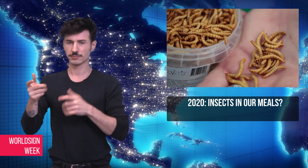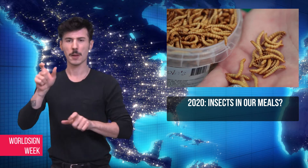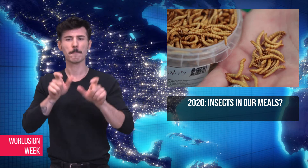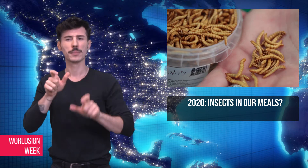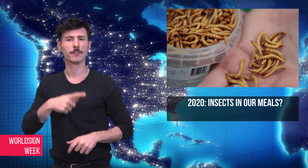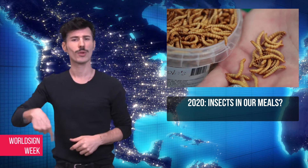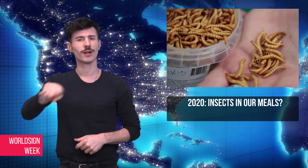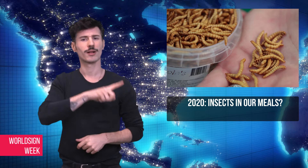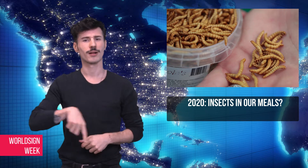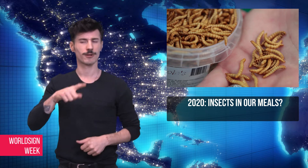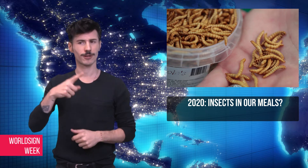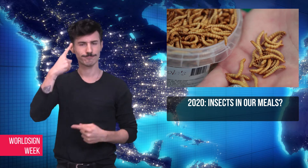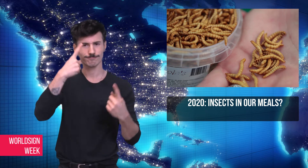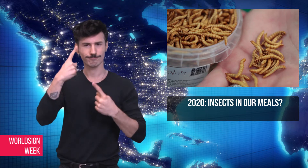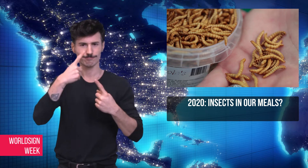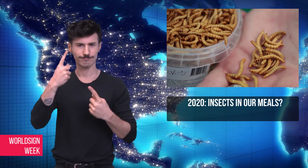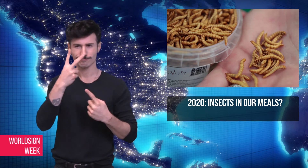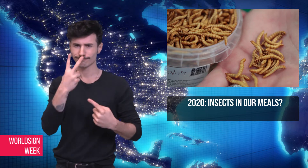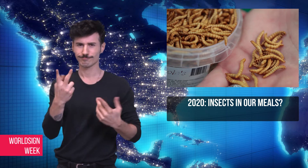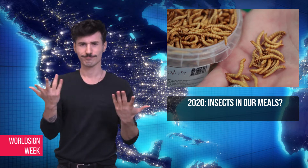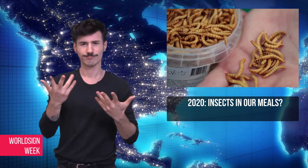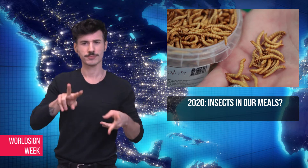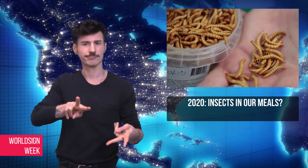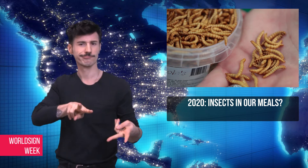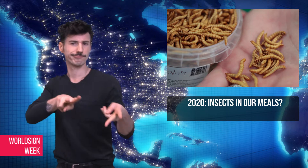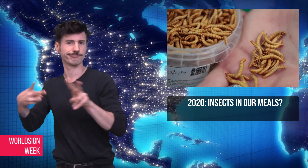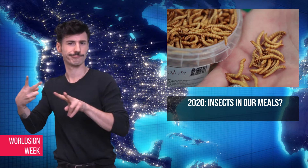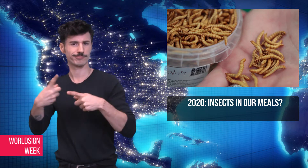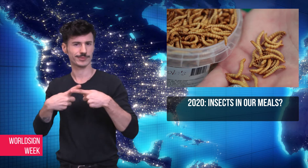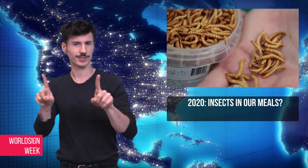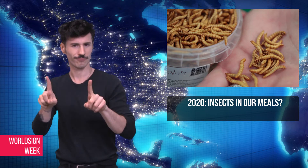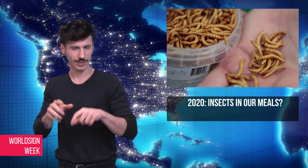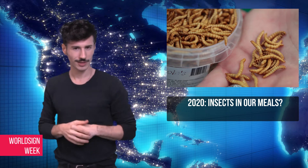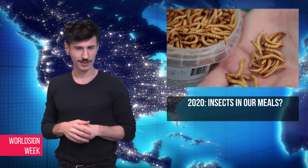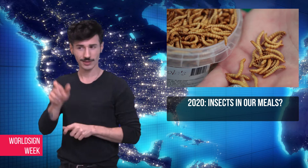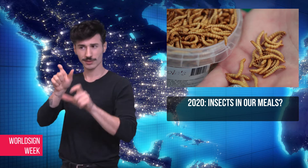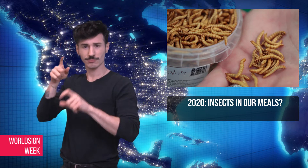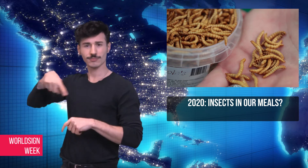Consumers are looking for alternatives, and